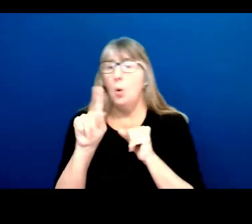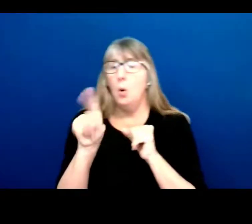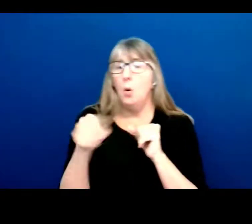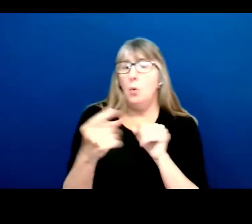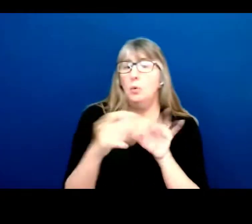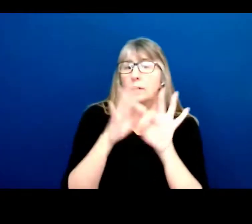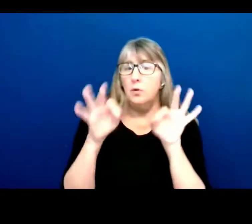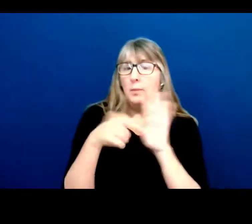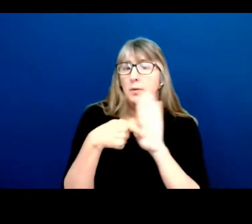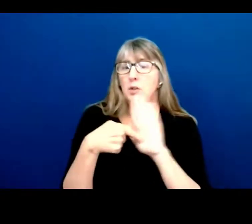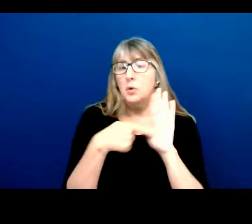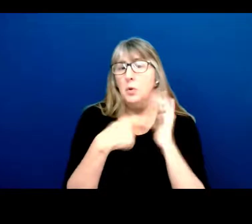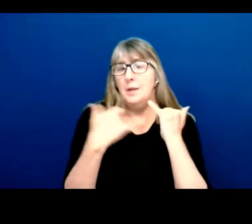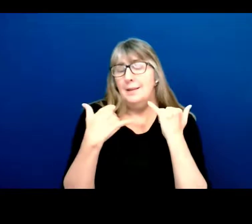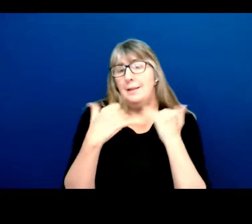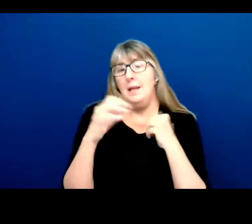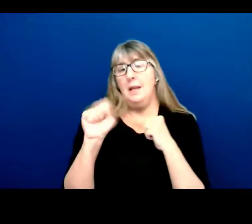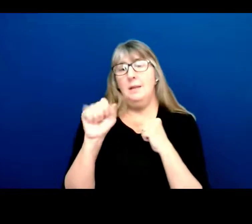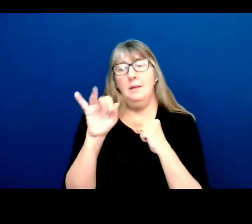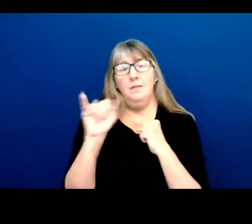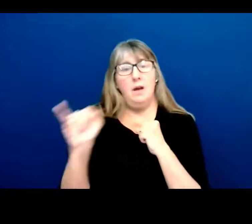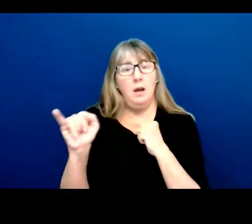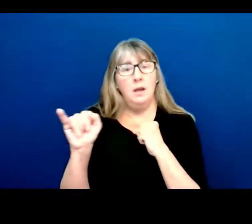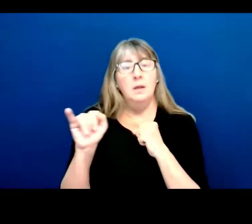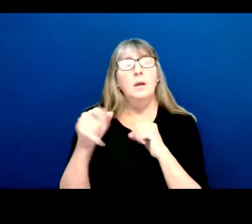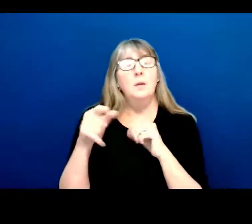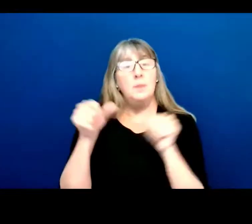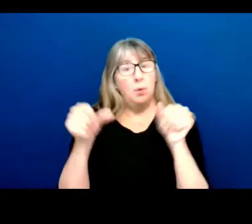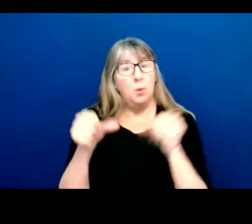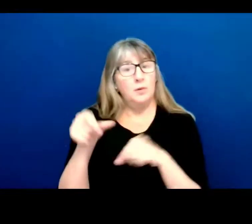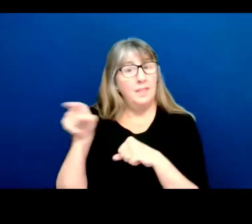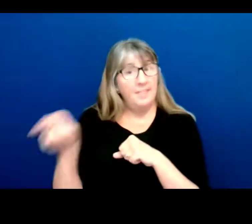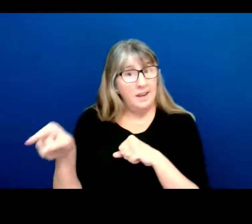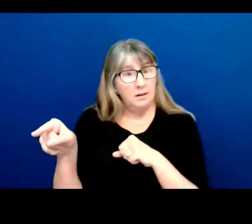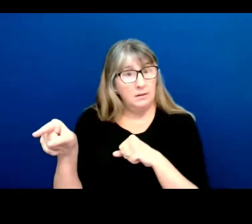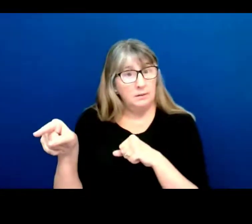the existence of SFI be posted there?" Kathy Hancock: Okay.